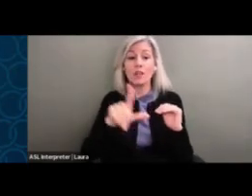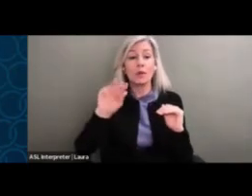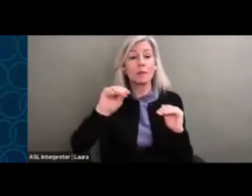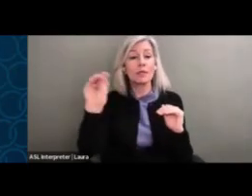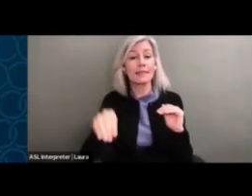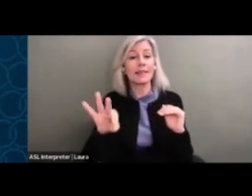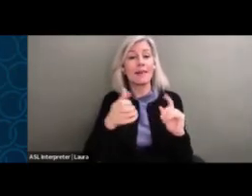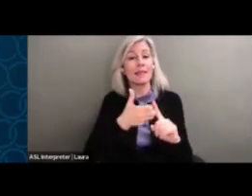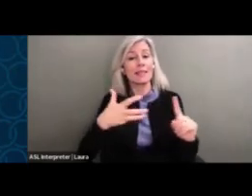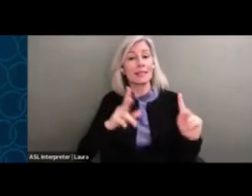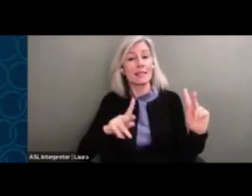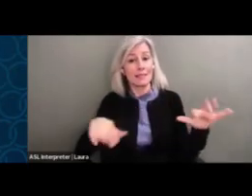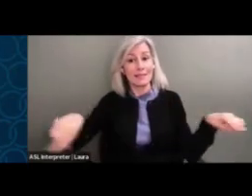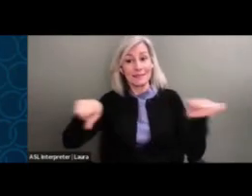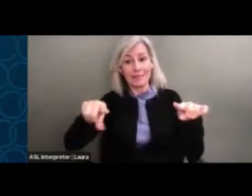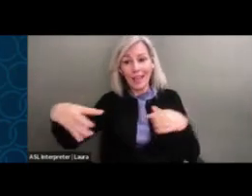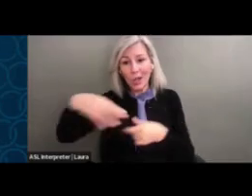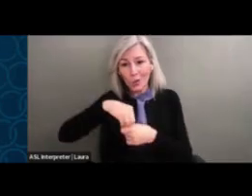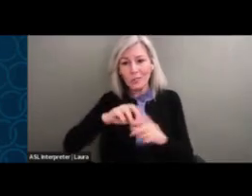to expand Medicaid beyond the traditional population.